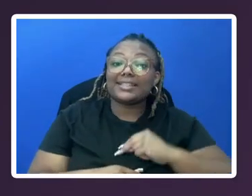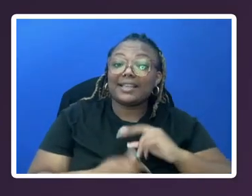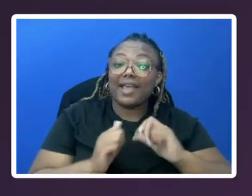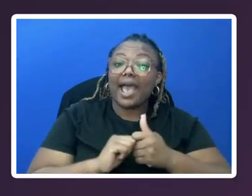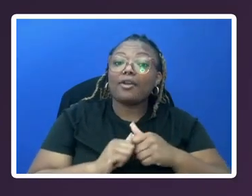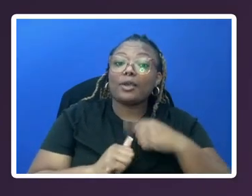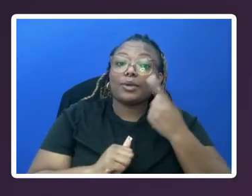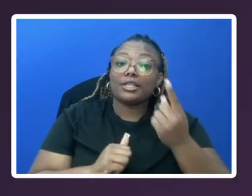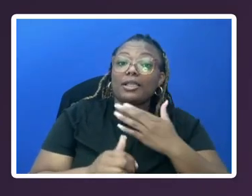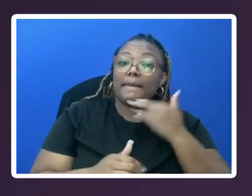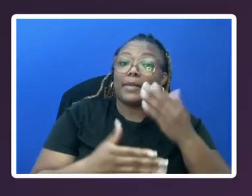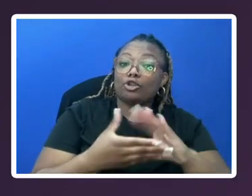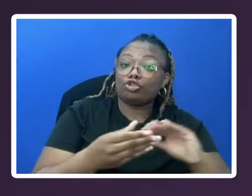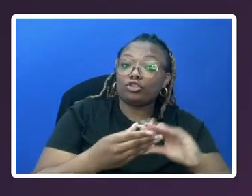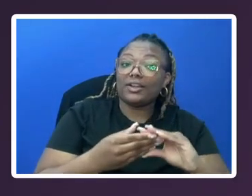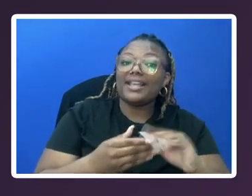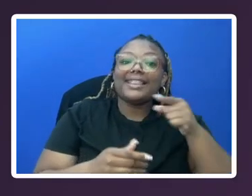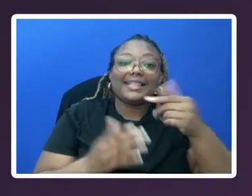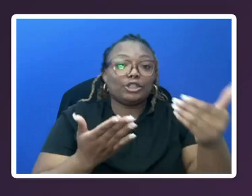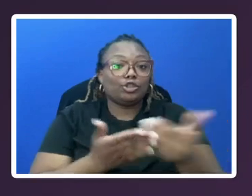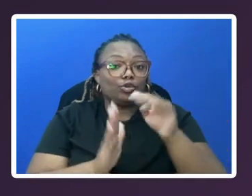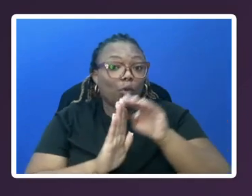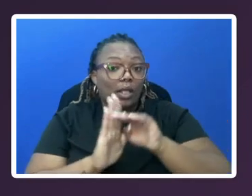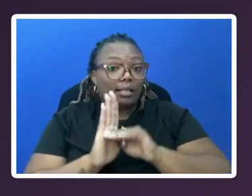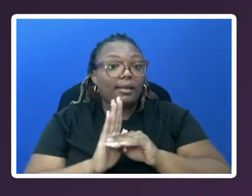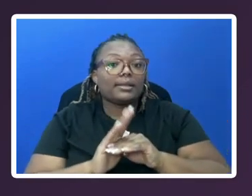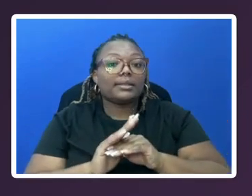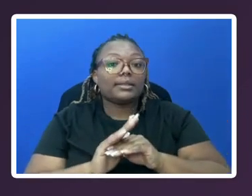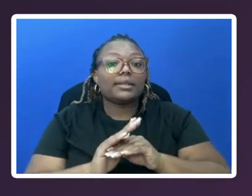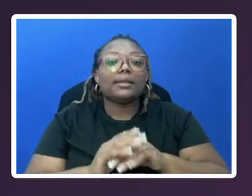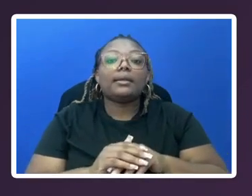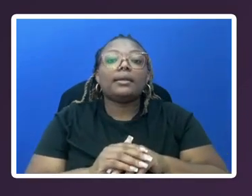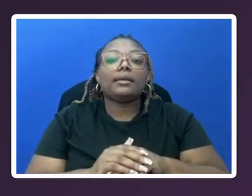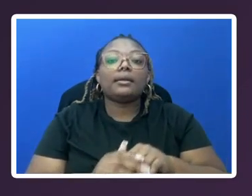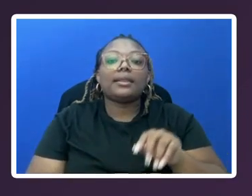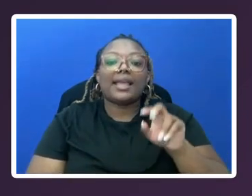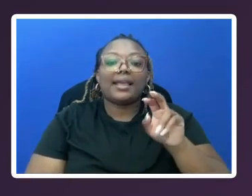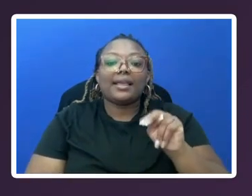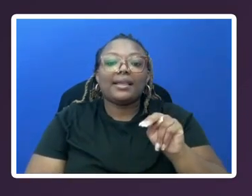the new lesson that Yadira introduced at the beginning. The inquiry is then